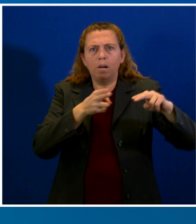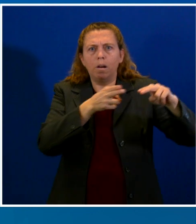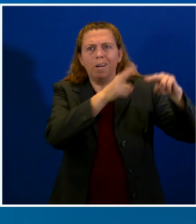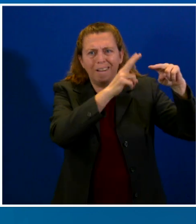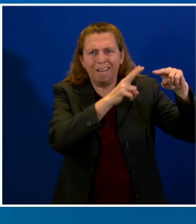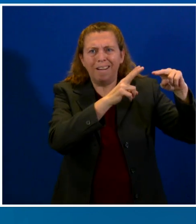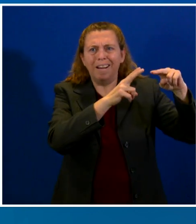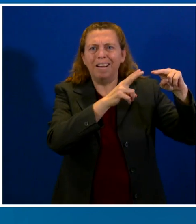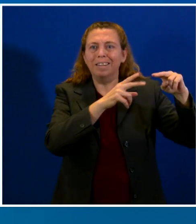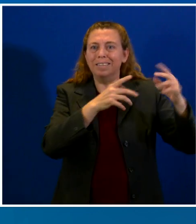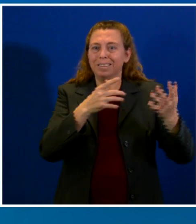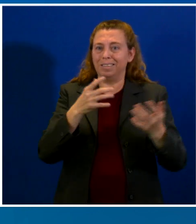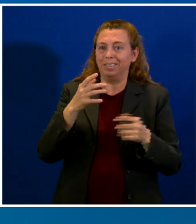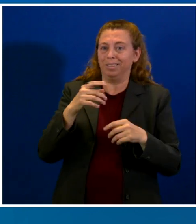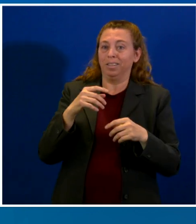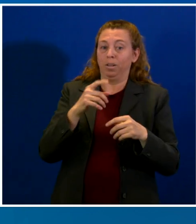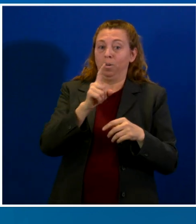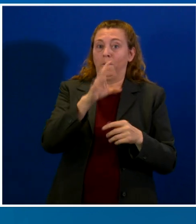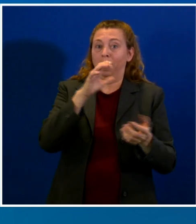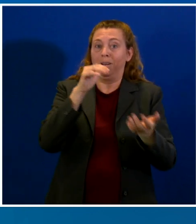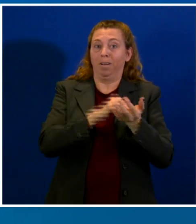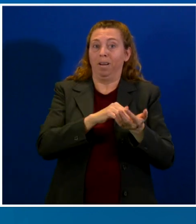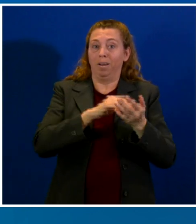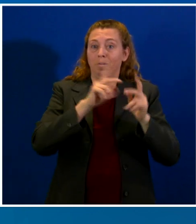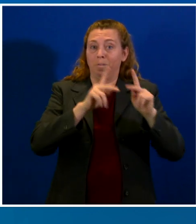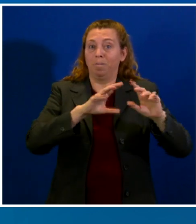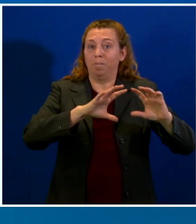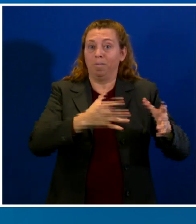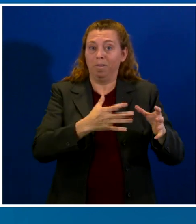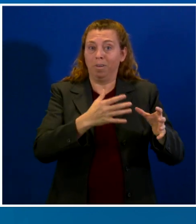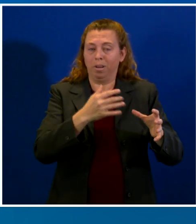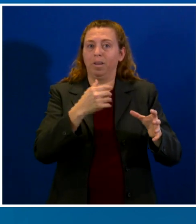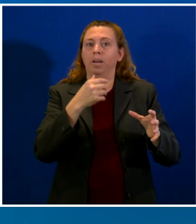100,000 people on March 15 to more than 110 cases per 100,000